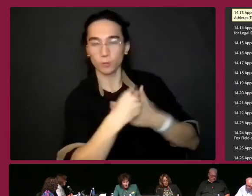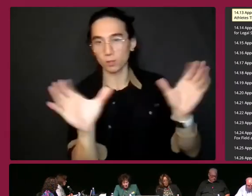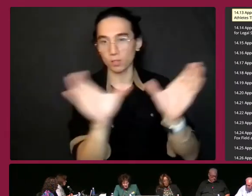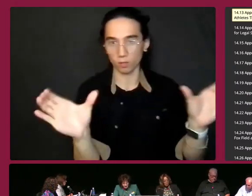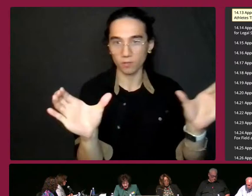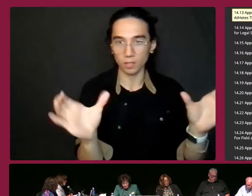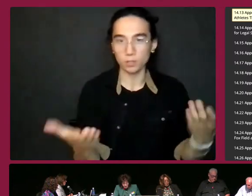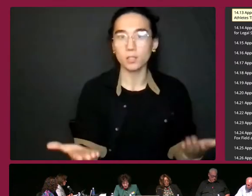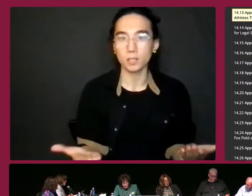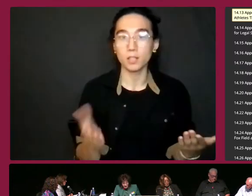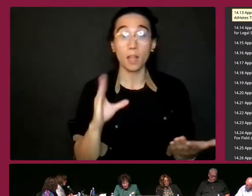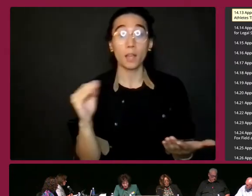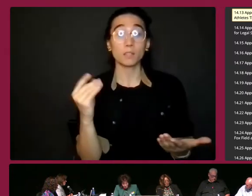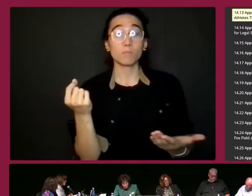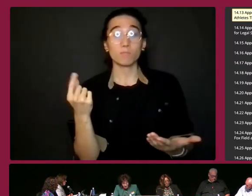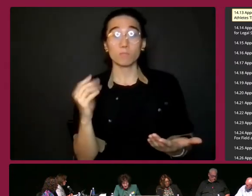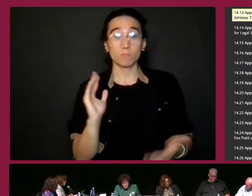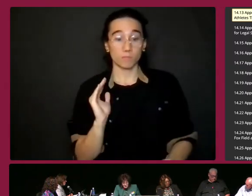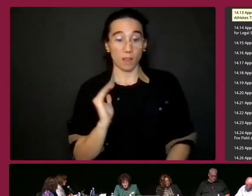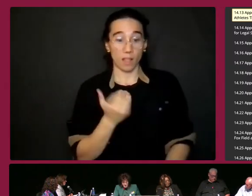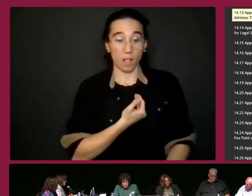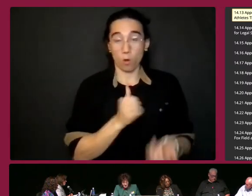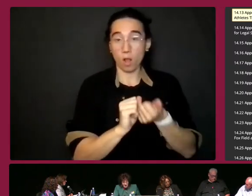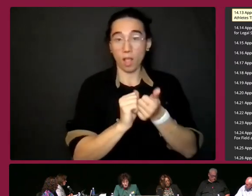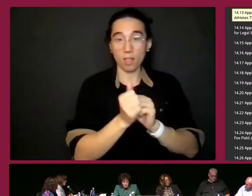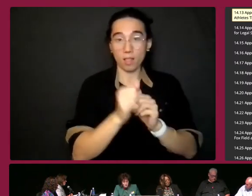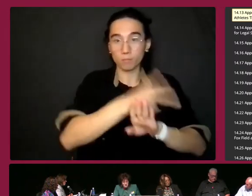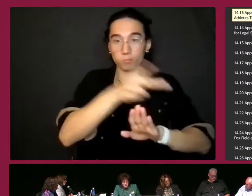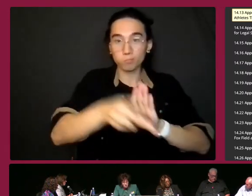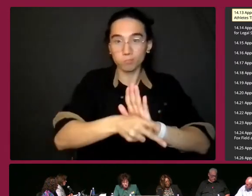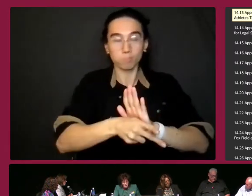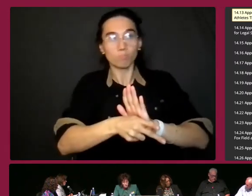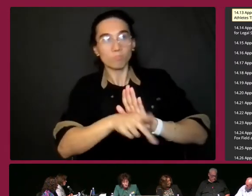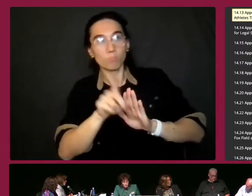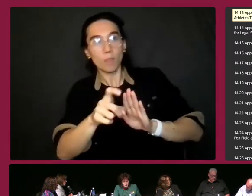And all of our athletic, programs, programs must comply with 3C2A rules.